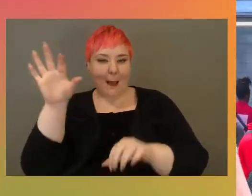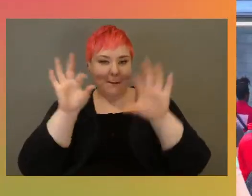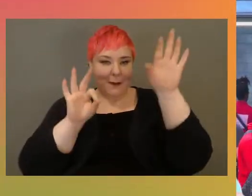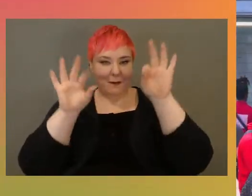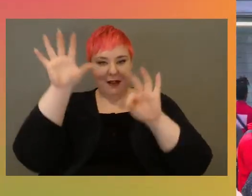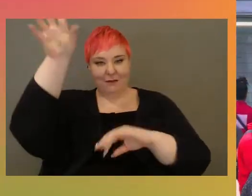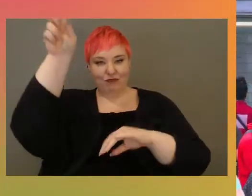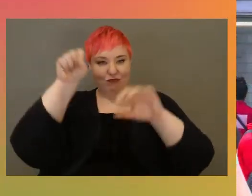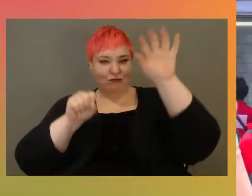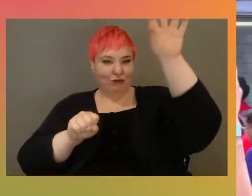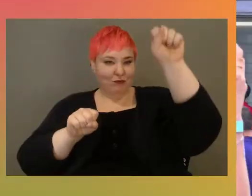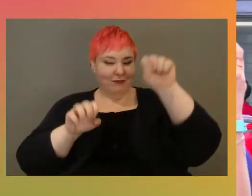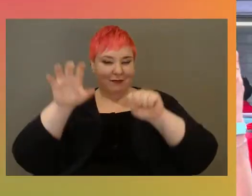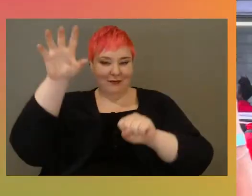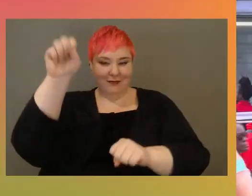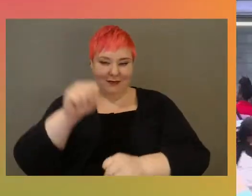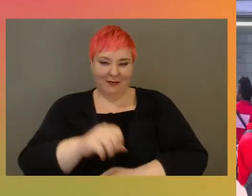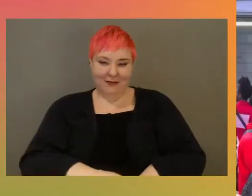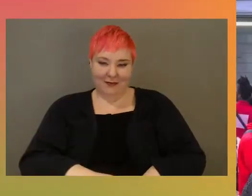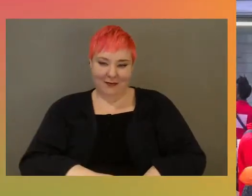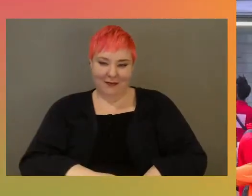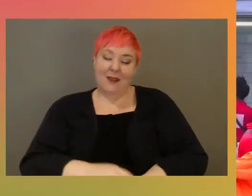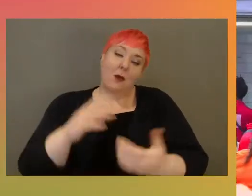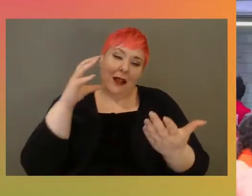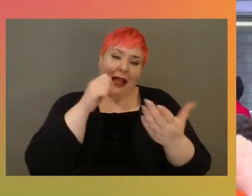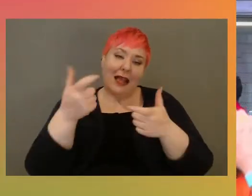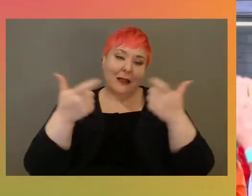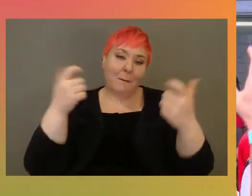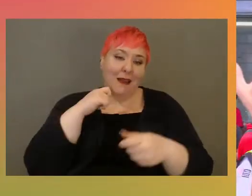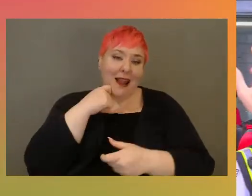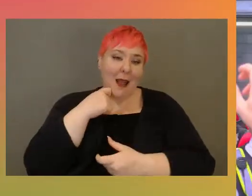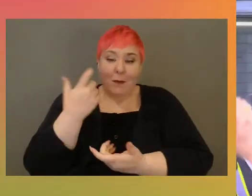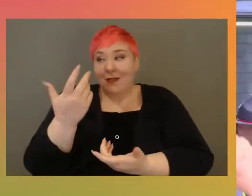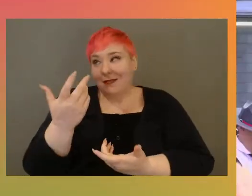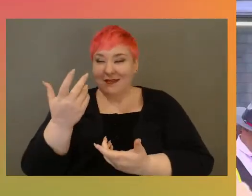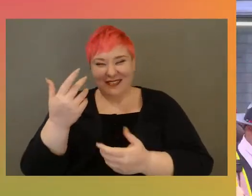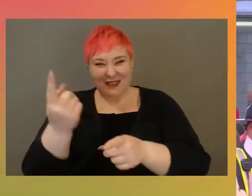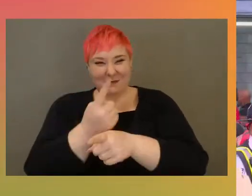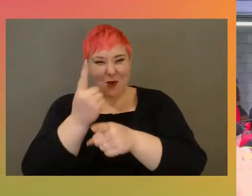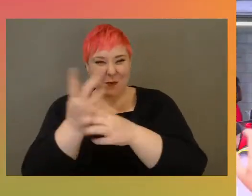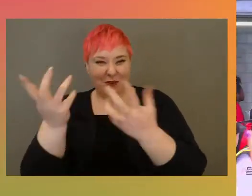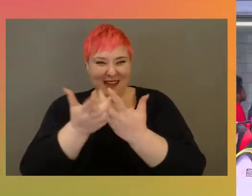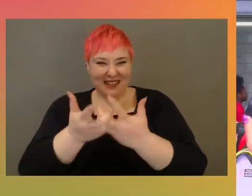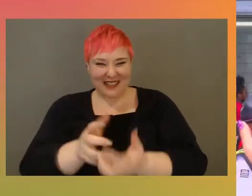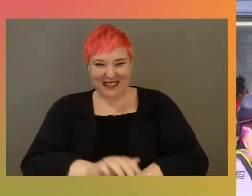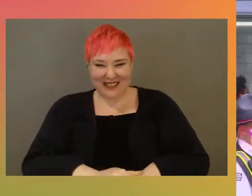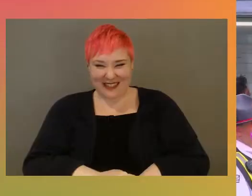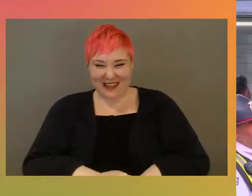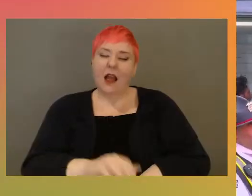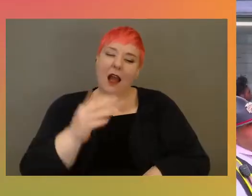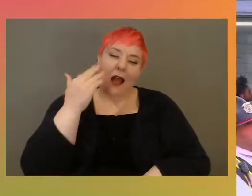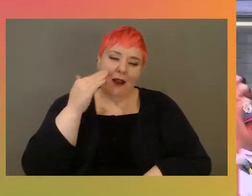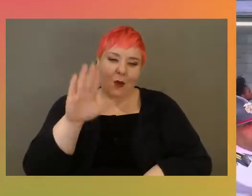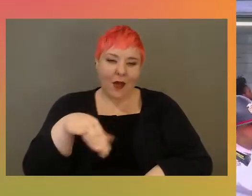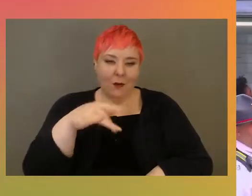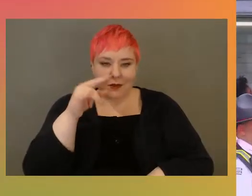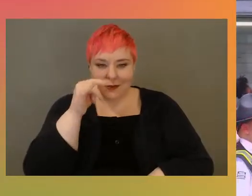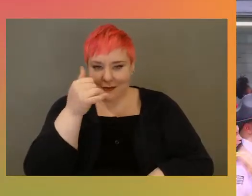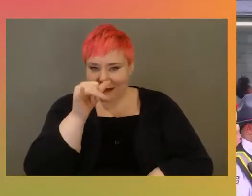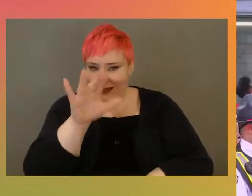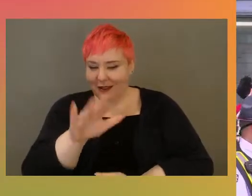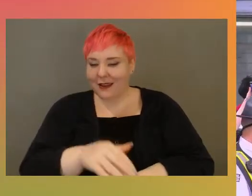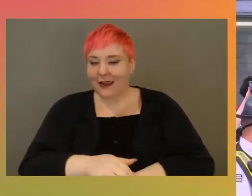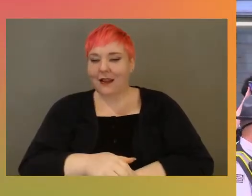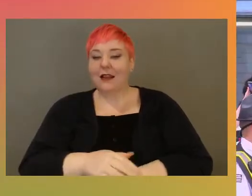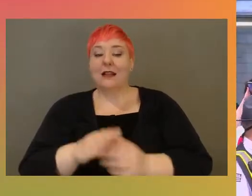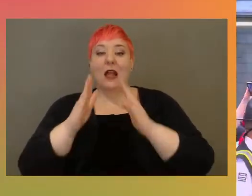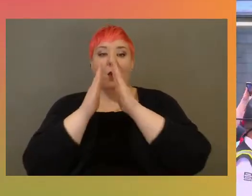PICK. I GUESS, IN THE BIG